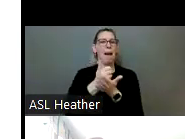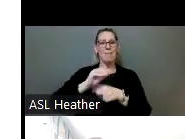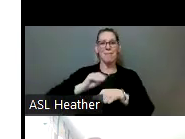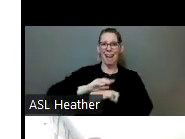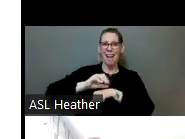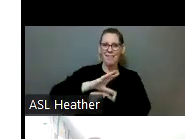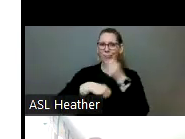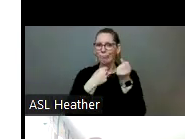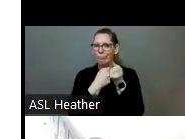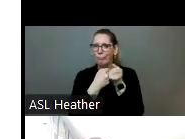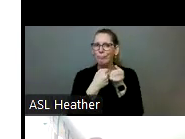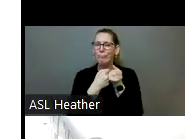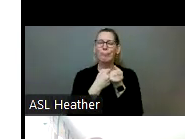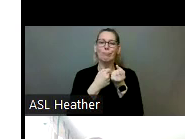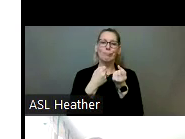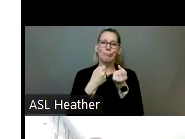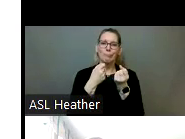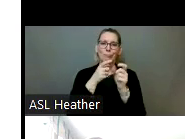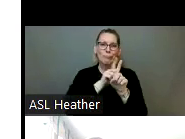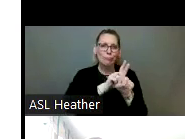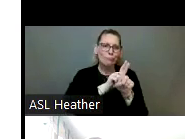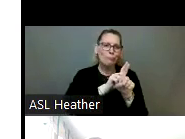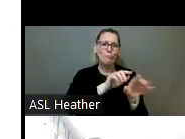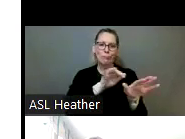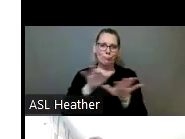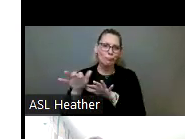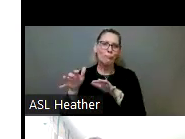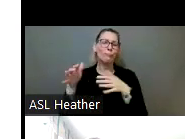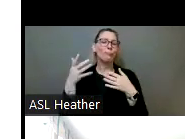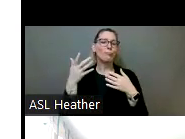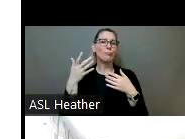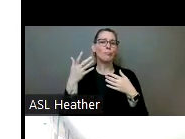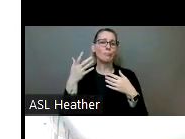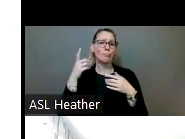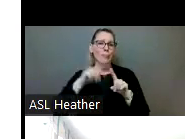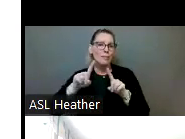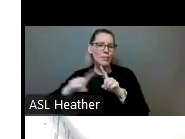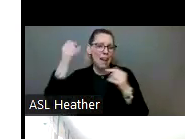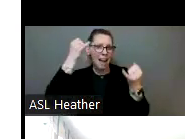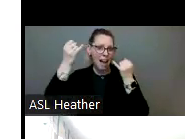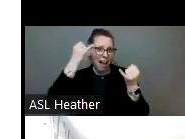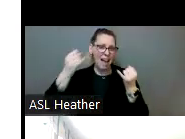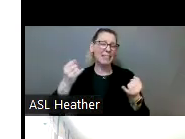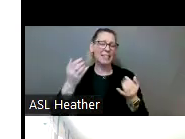advising and mental, extracurricular, ideal, so these are all things as we are